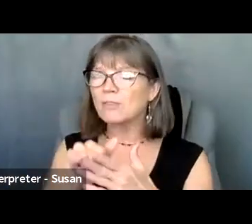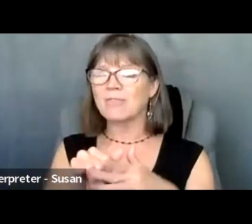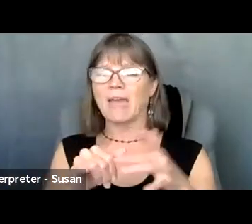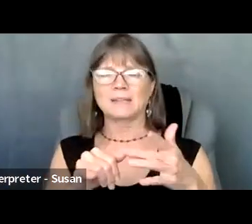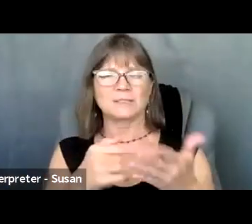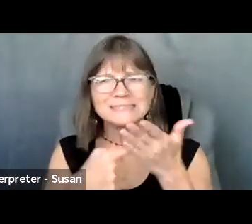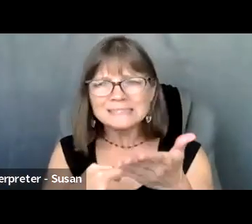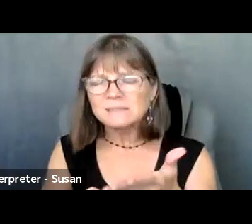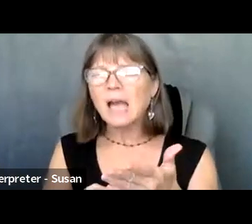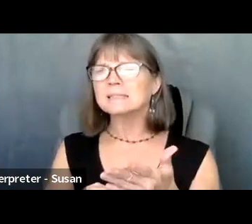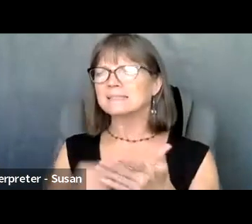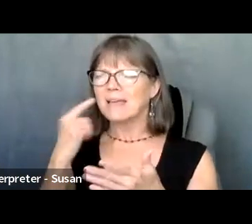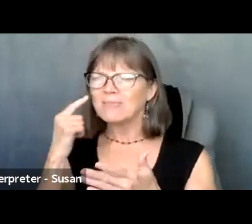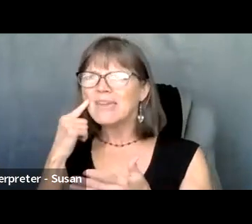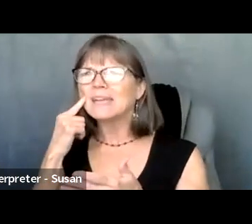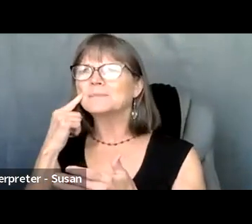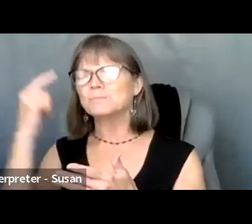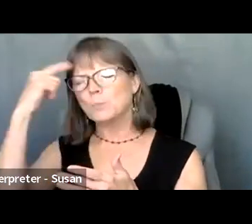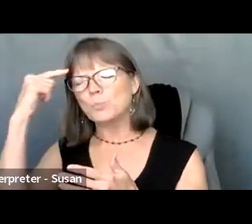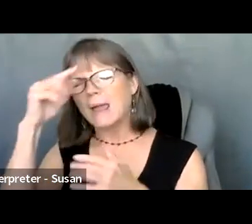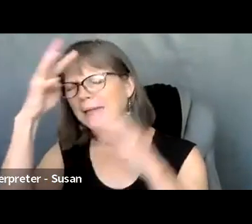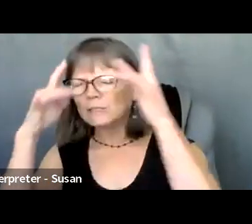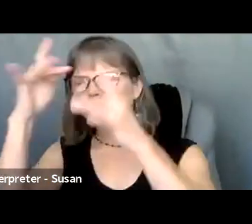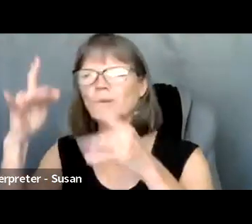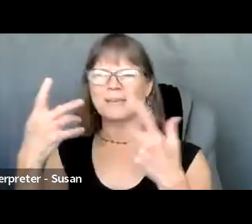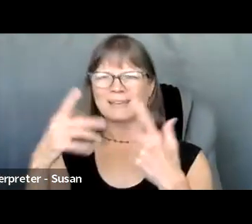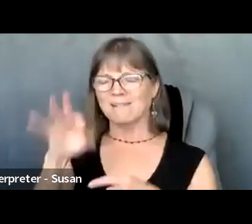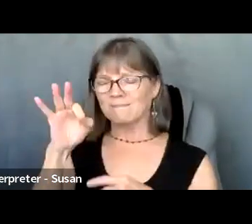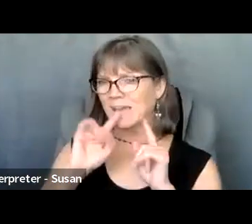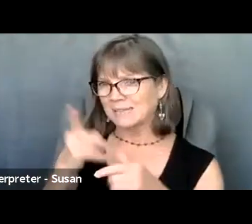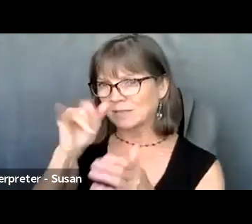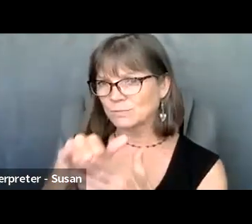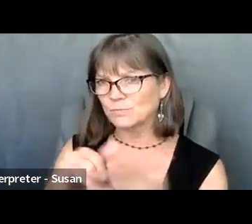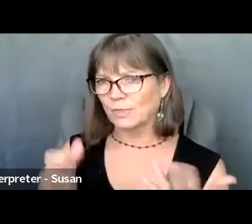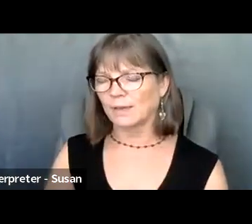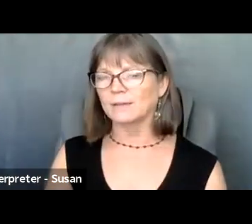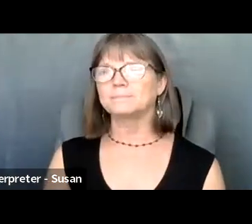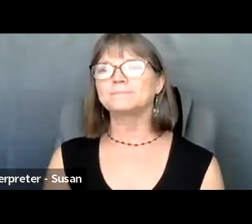Kelly Crosbie (she/her): in those smaller, more specific spaces. Kelly Crosbie (she/her): All right, next slide.